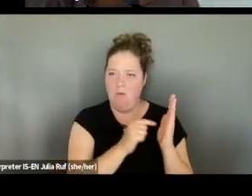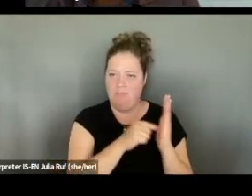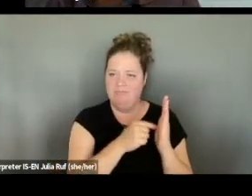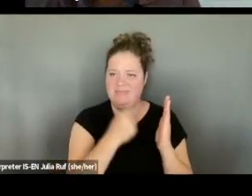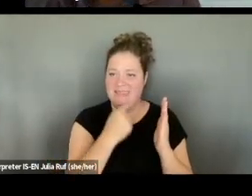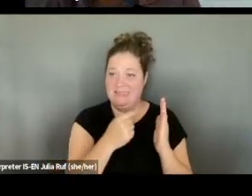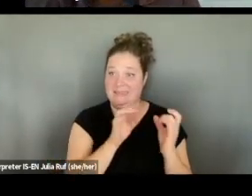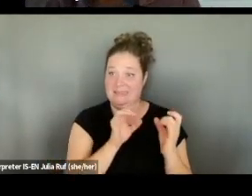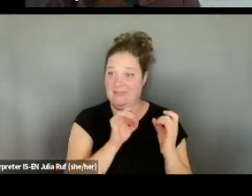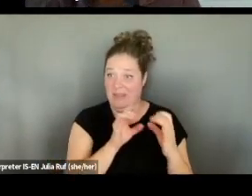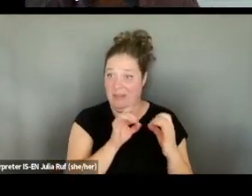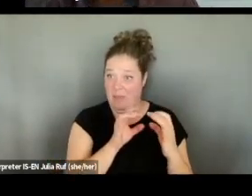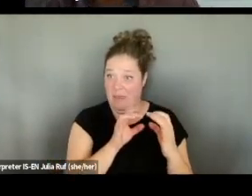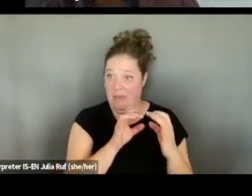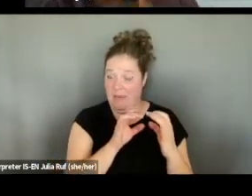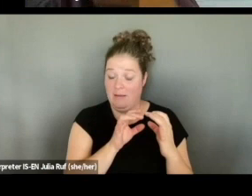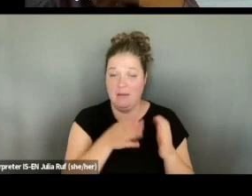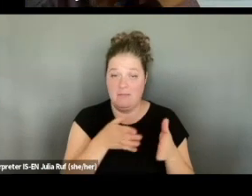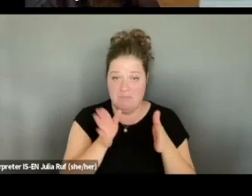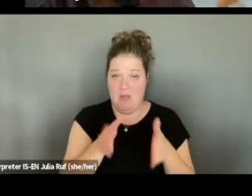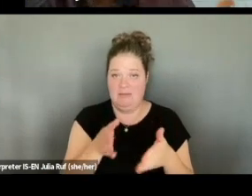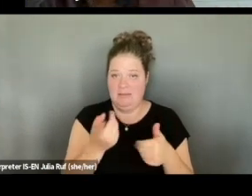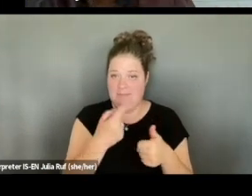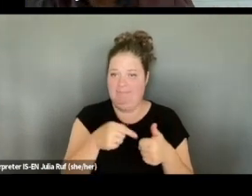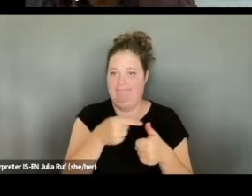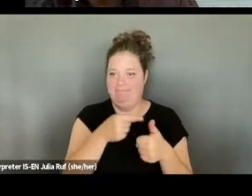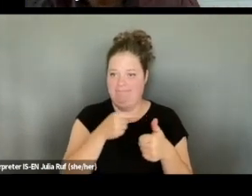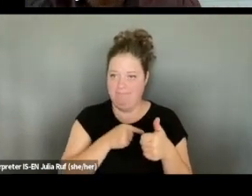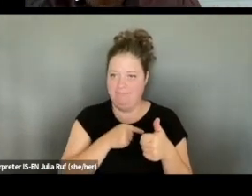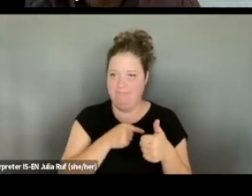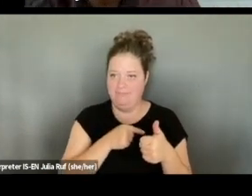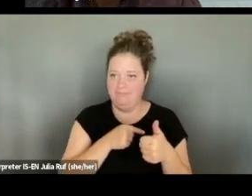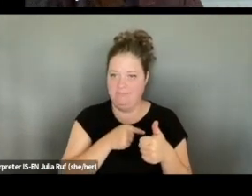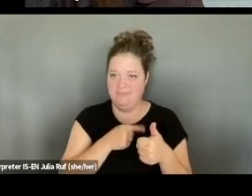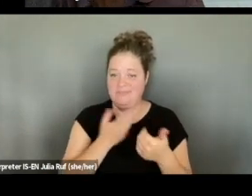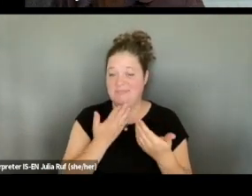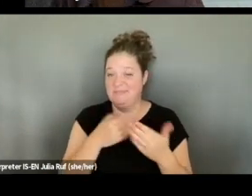the feedback mechanism. The requirement is that it's from